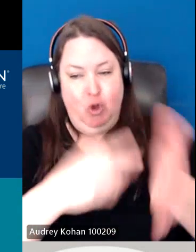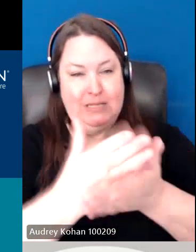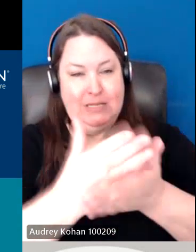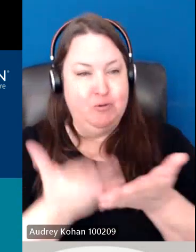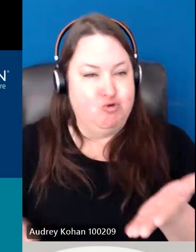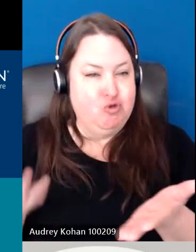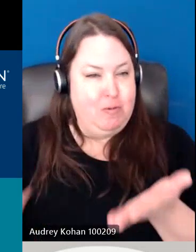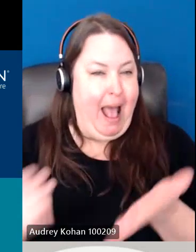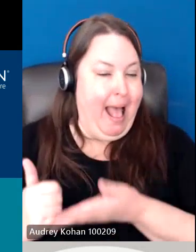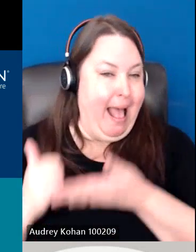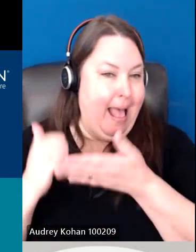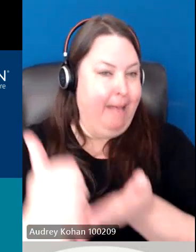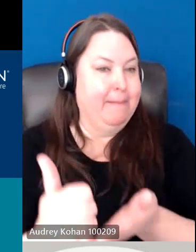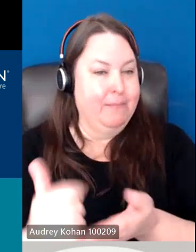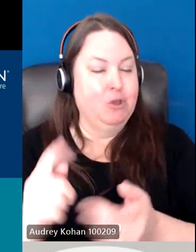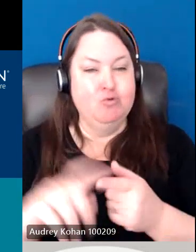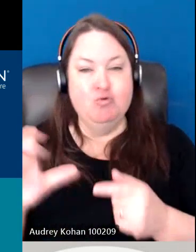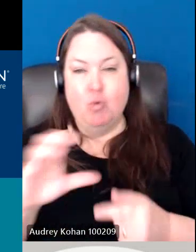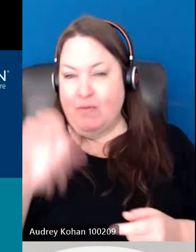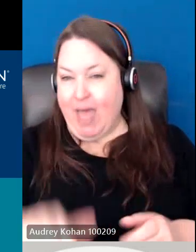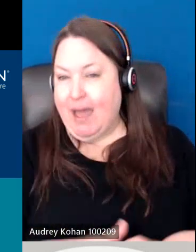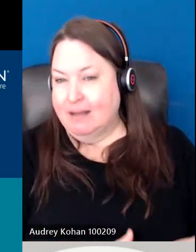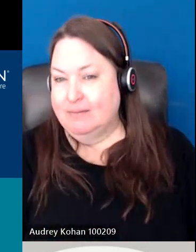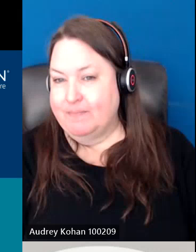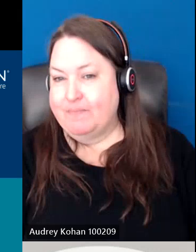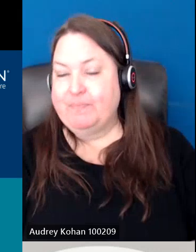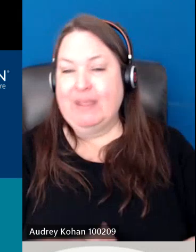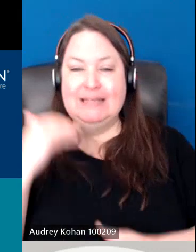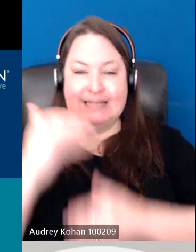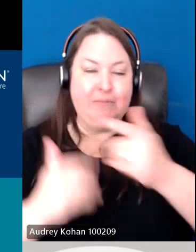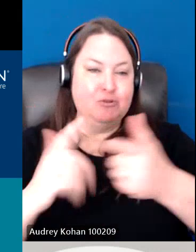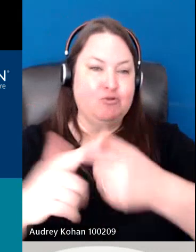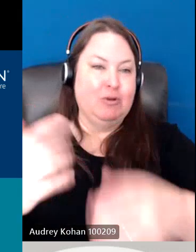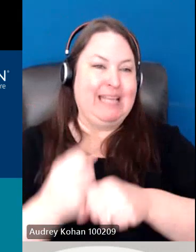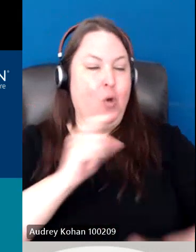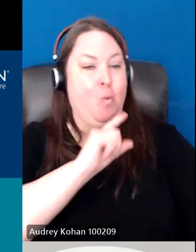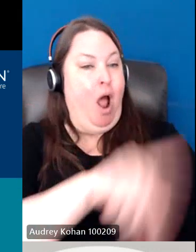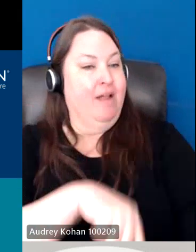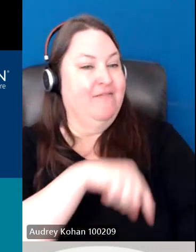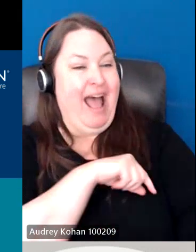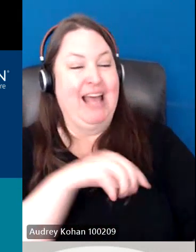helpful uh in doing that um steps to obtain qualified interpreters and we'll go into